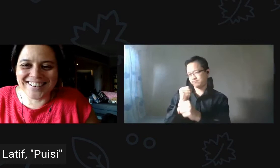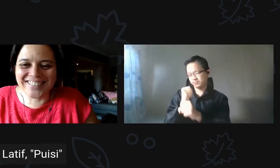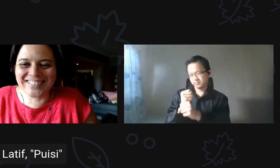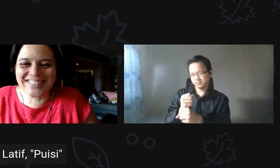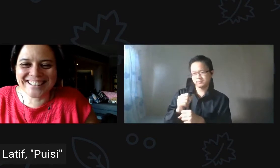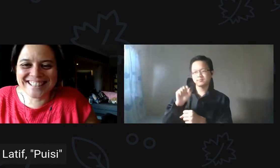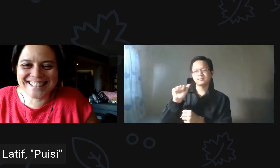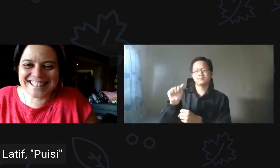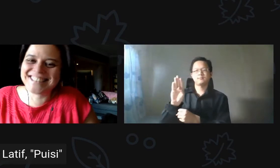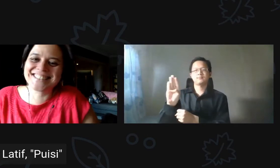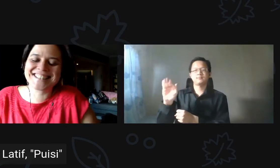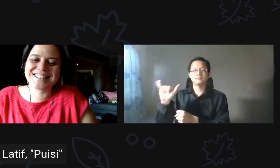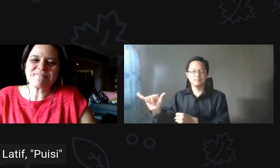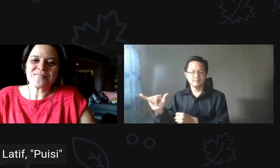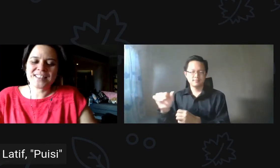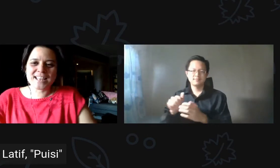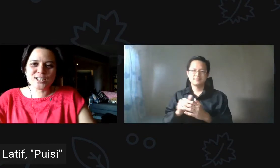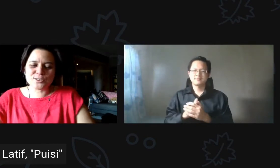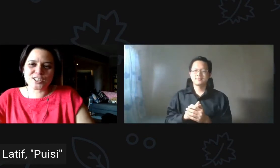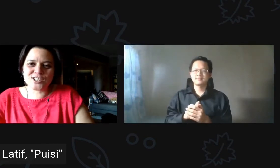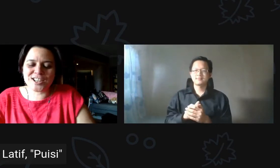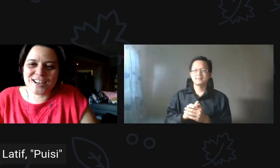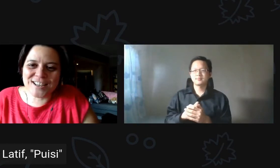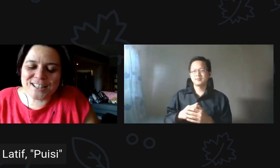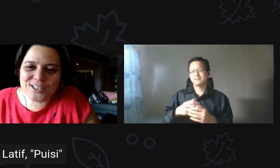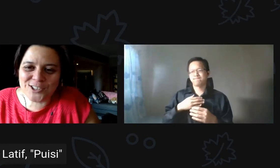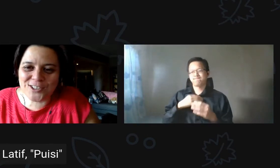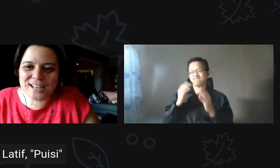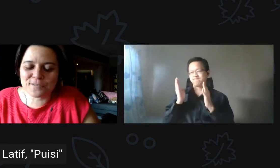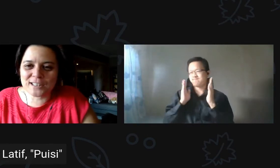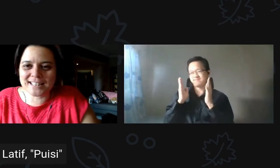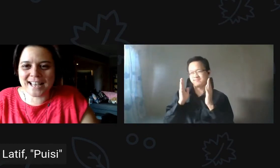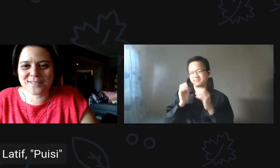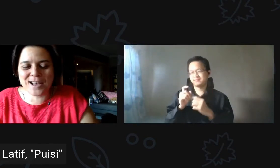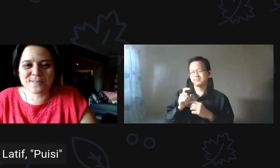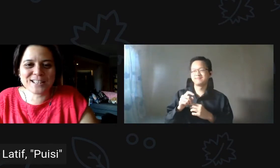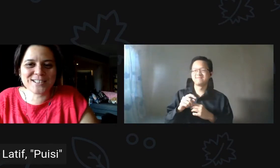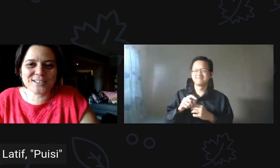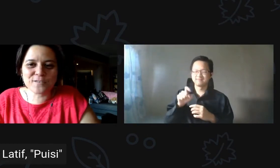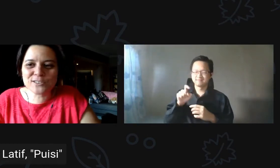All these years. Thank you. Such a great feeling to have Abby here.